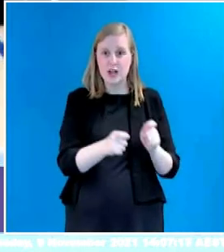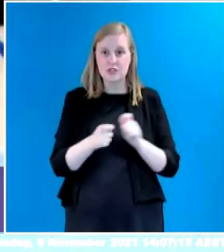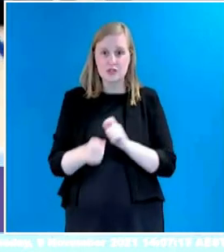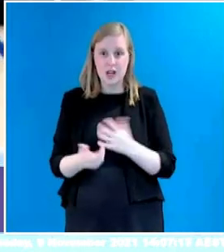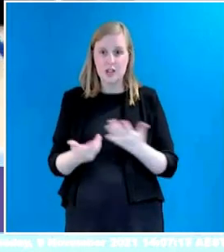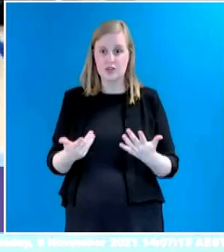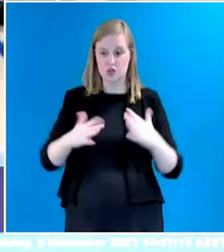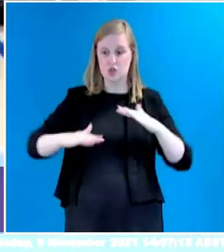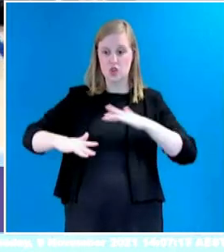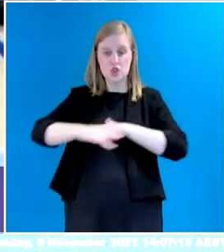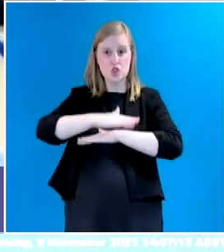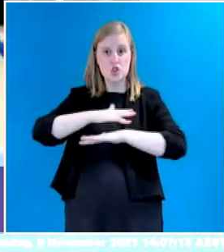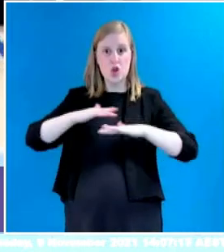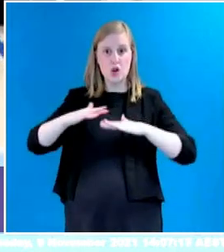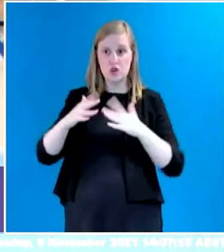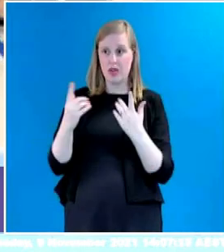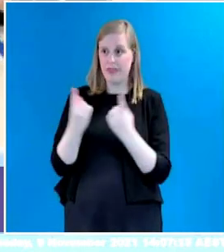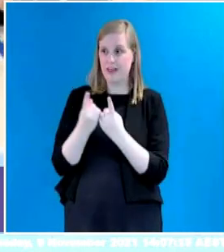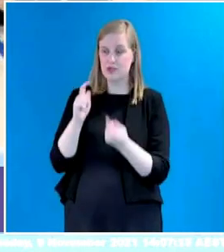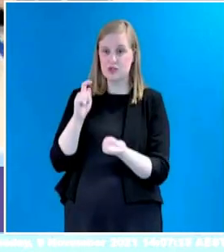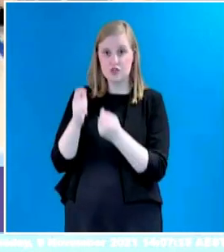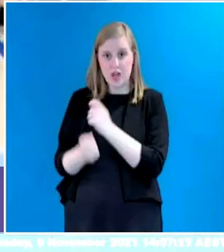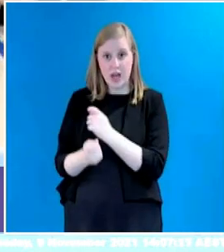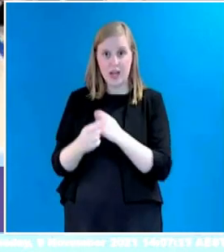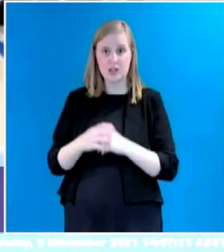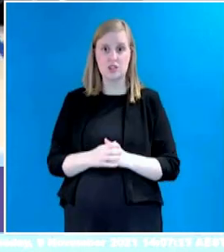rights are enjoyed change over time.